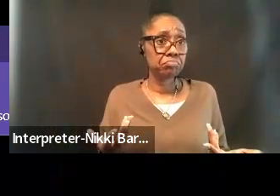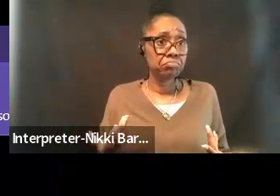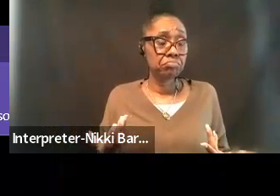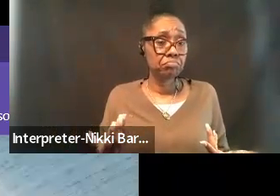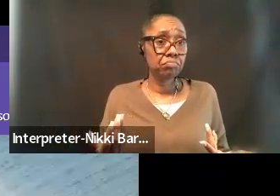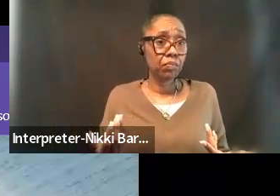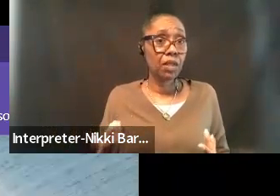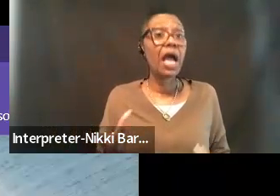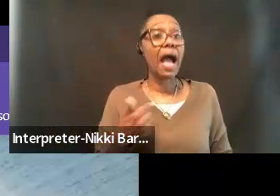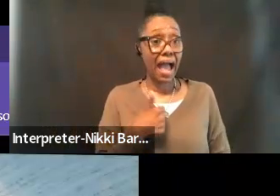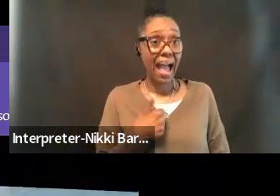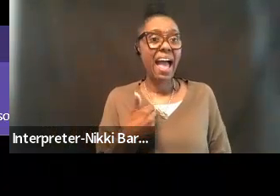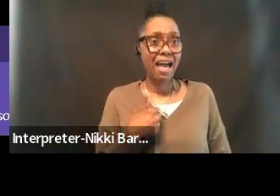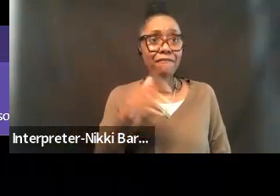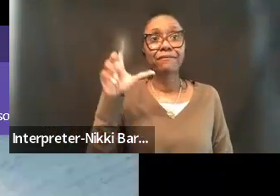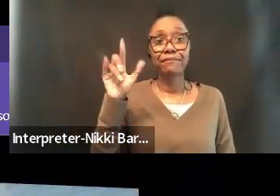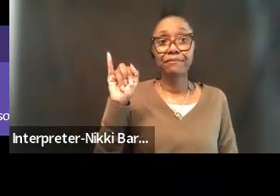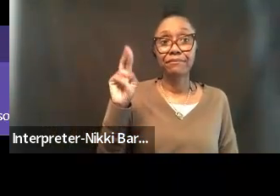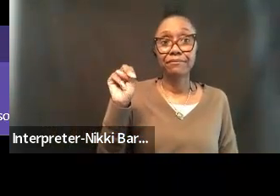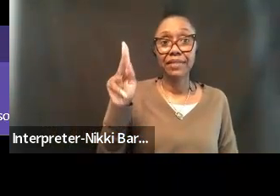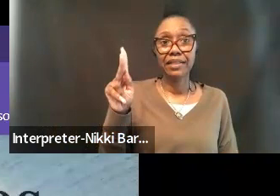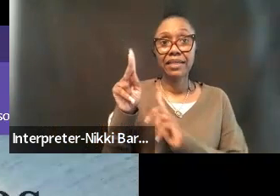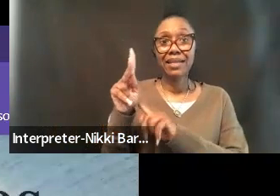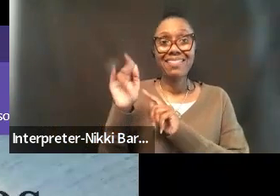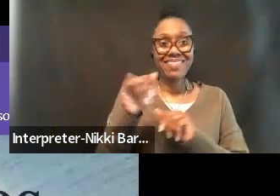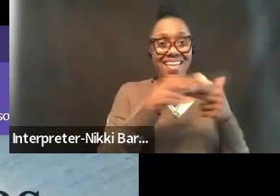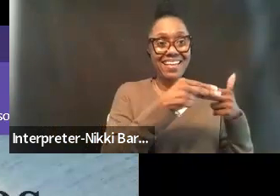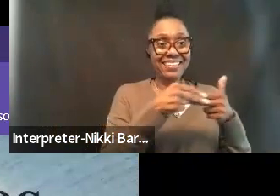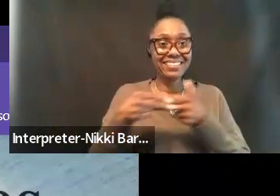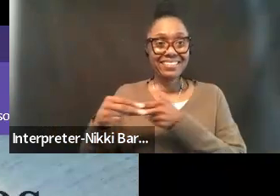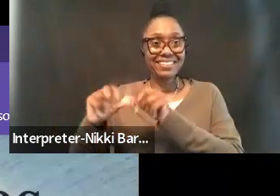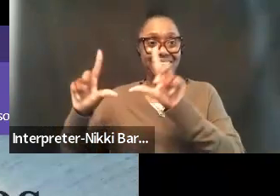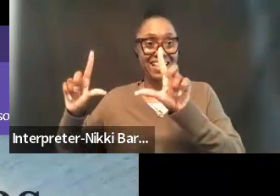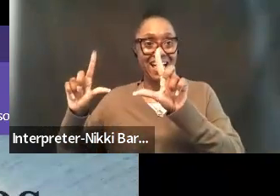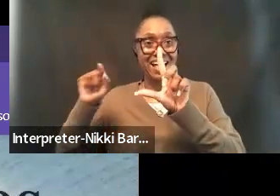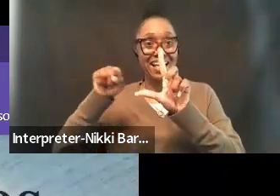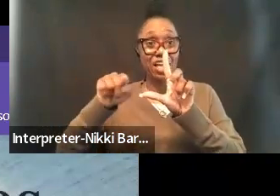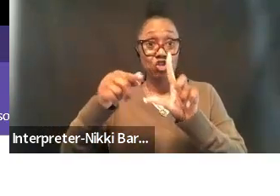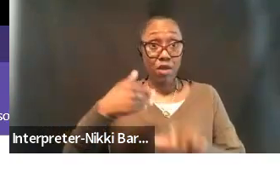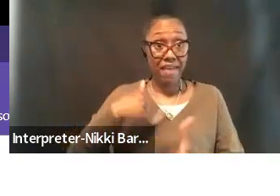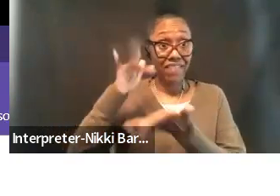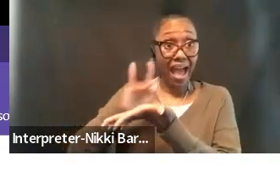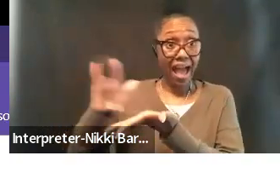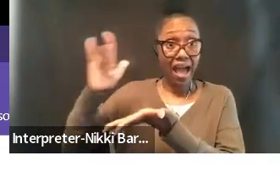I do have a link in that in that slide. To get to this if you have an iPad you can.